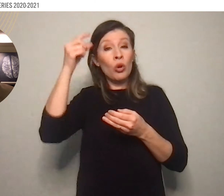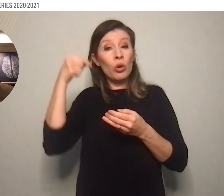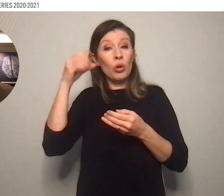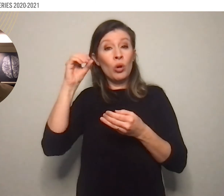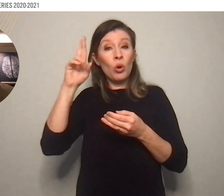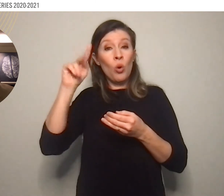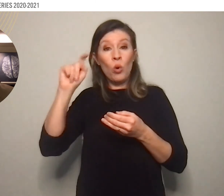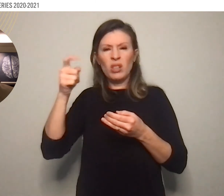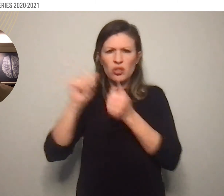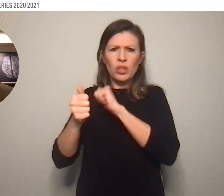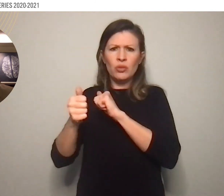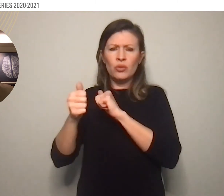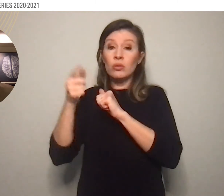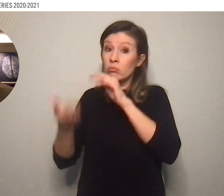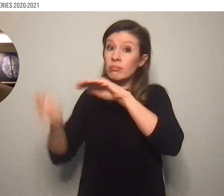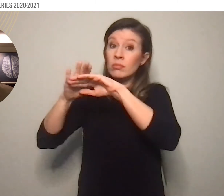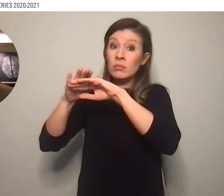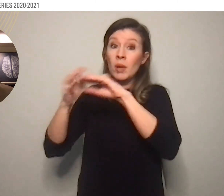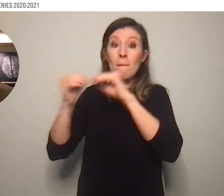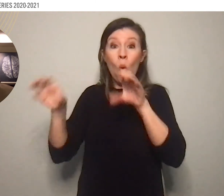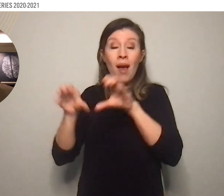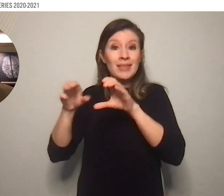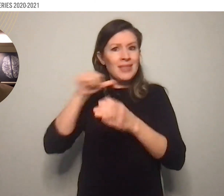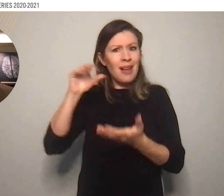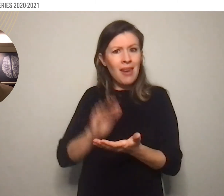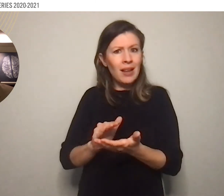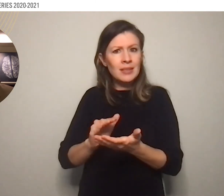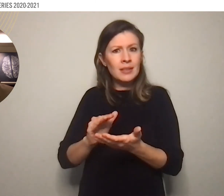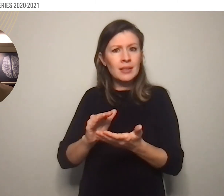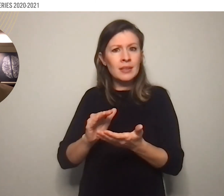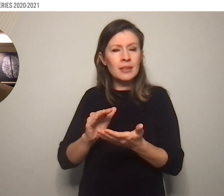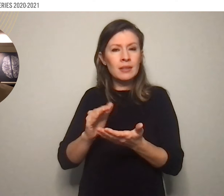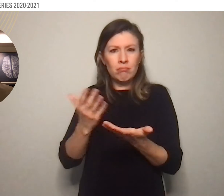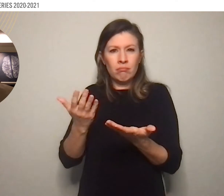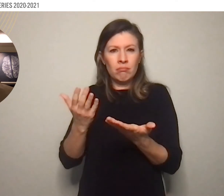in this case, the connectivity actually went up instead of going down when you know, when um...